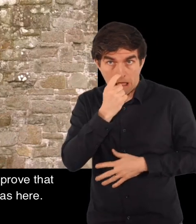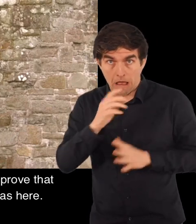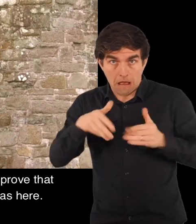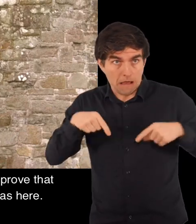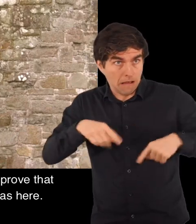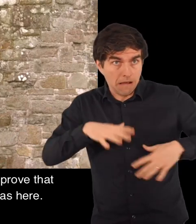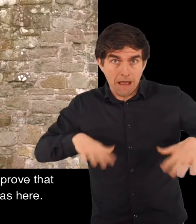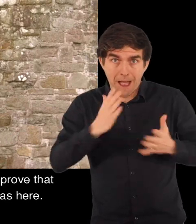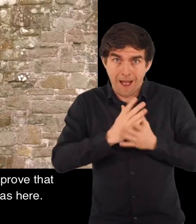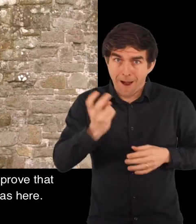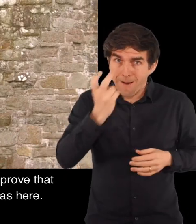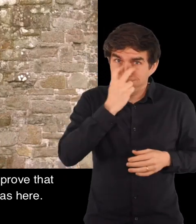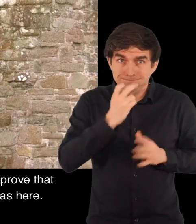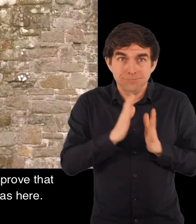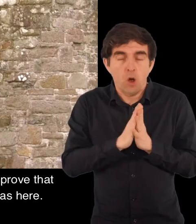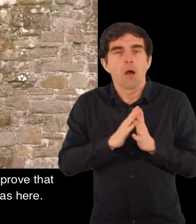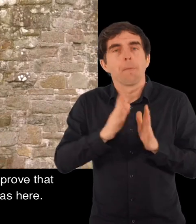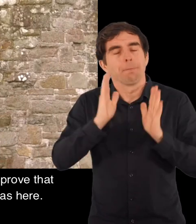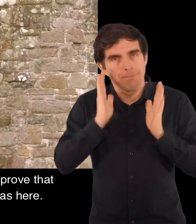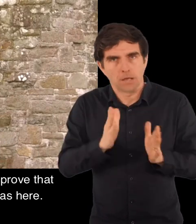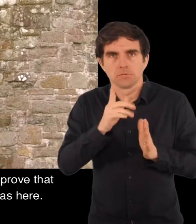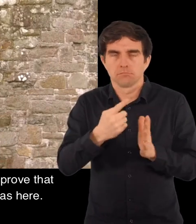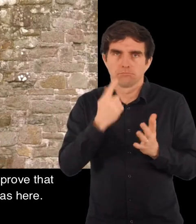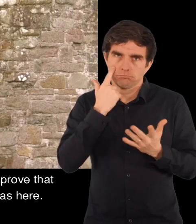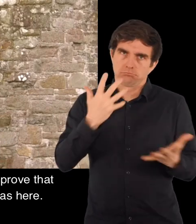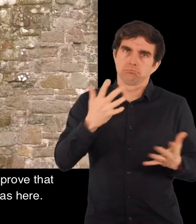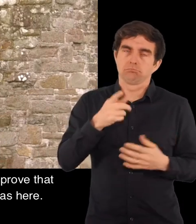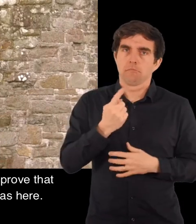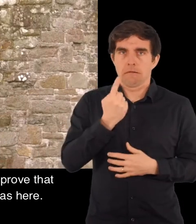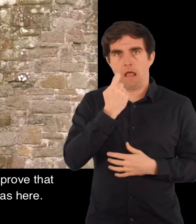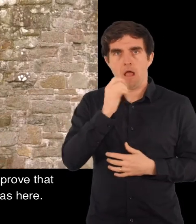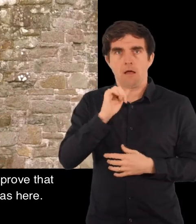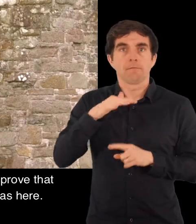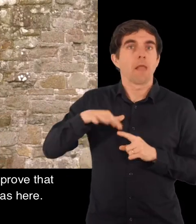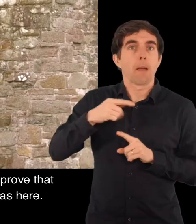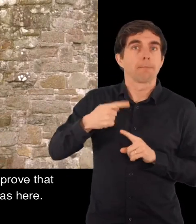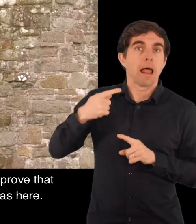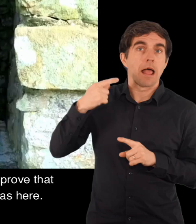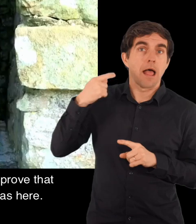an ancient graveyard if you can prove that it was your family circle that was here.